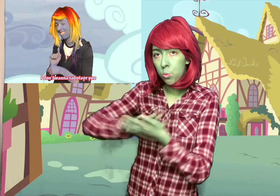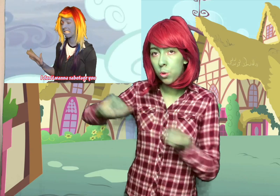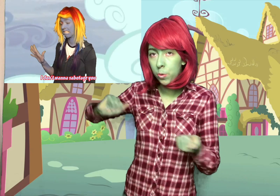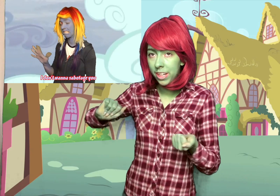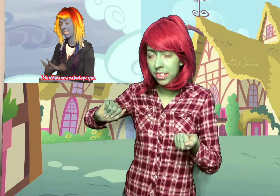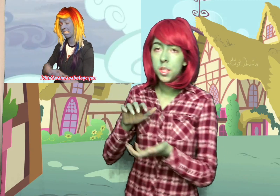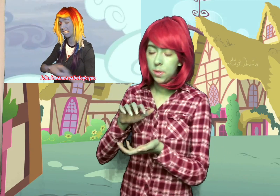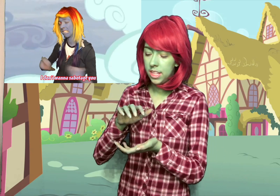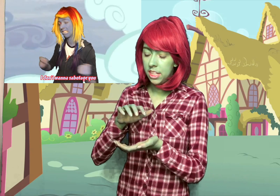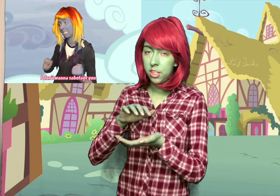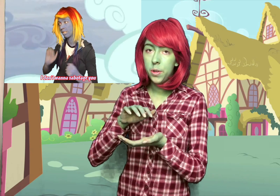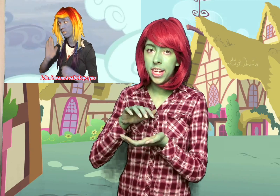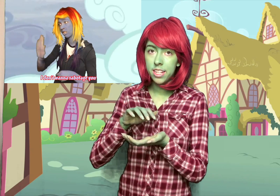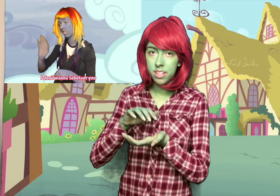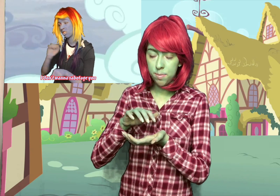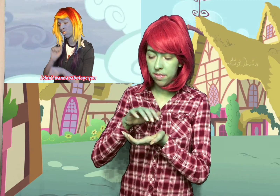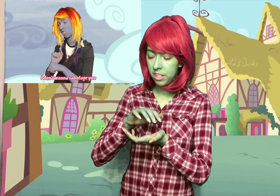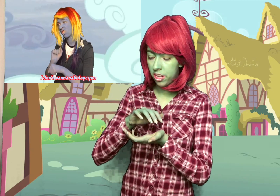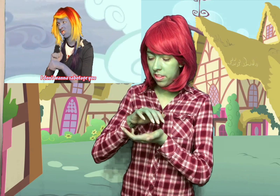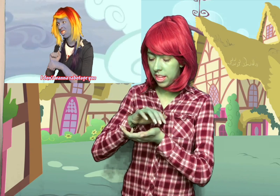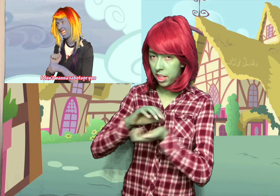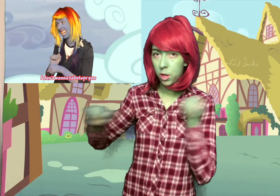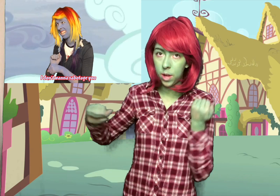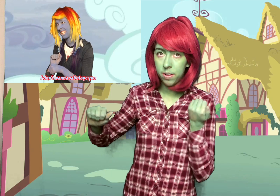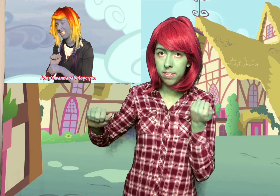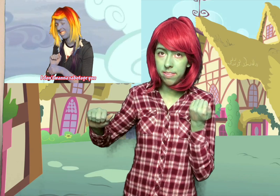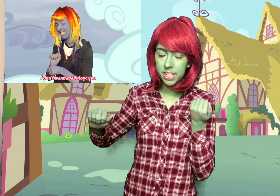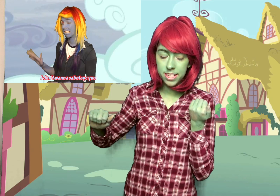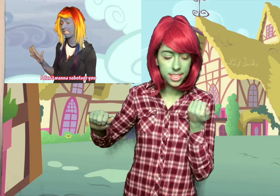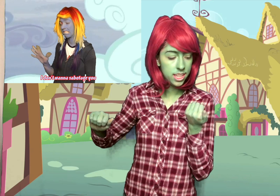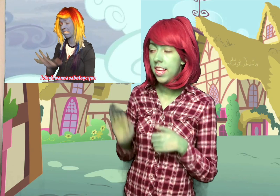RUIN you want like two hands above each other that go out in fists